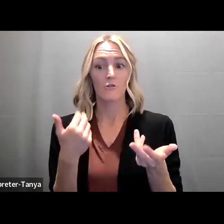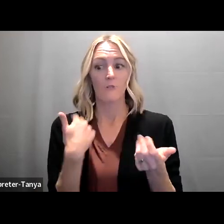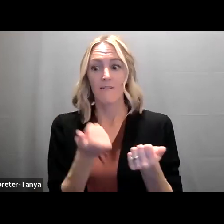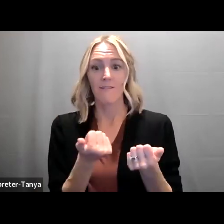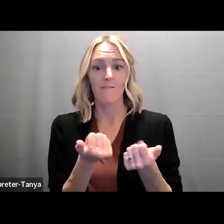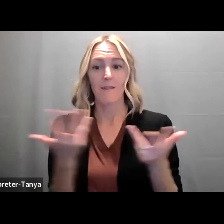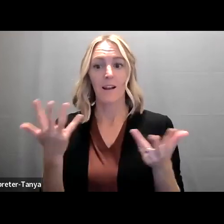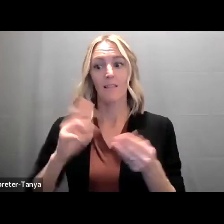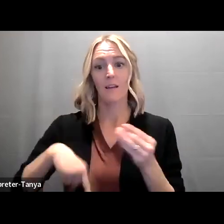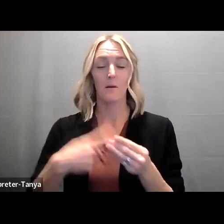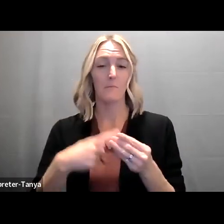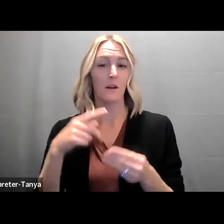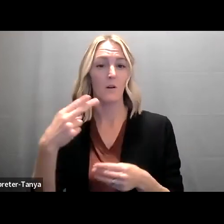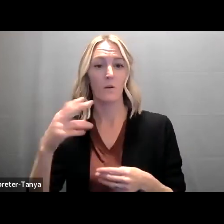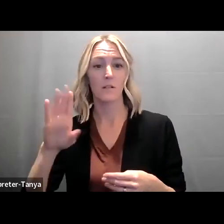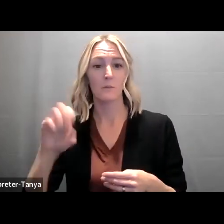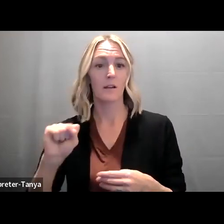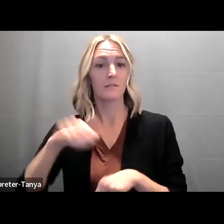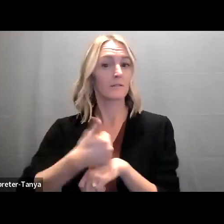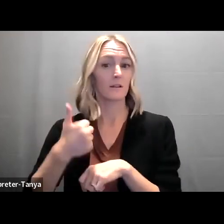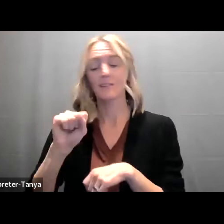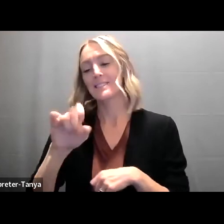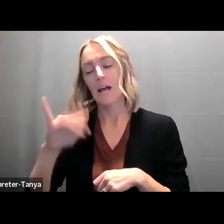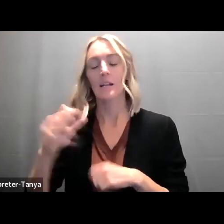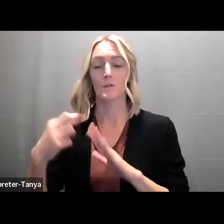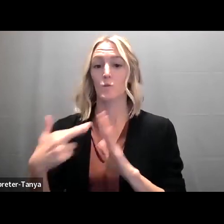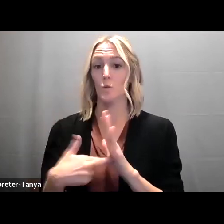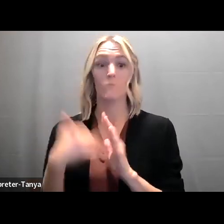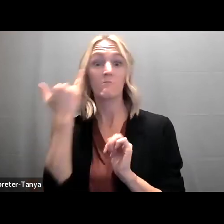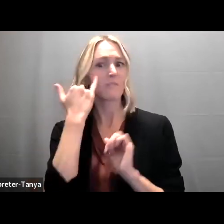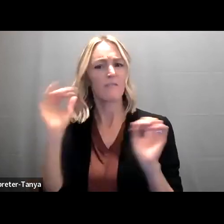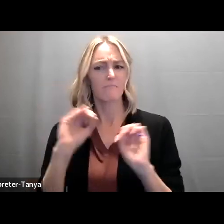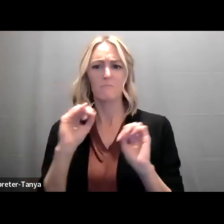If we don't, why not? Let's dig into that.